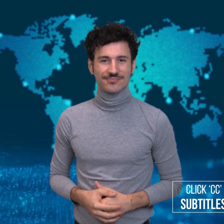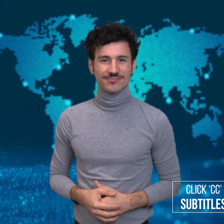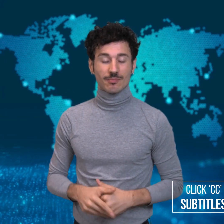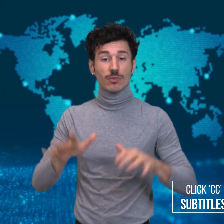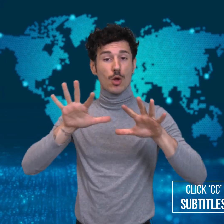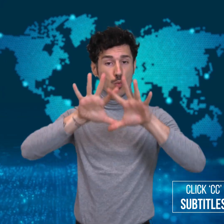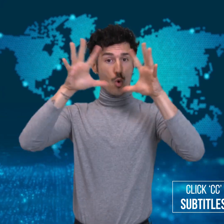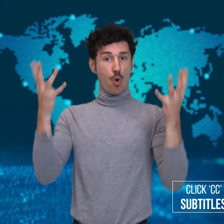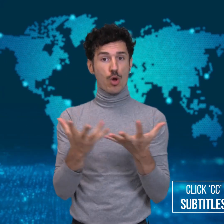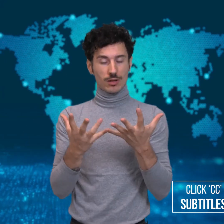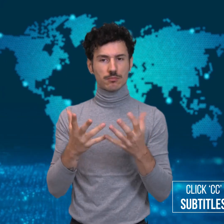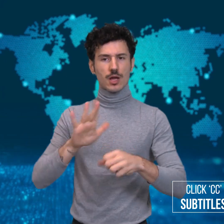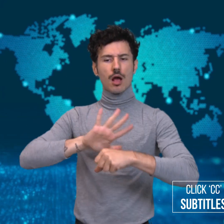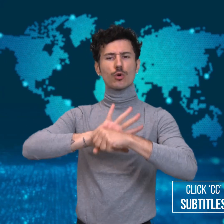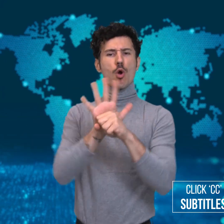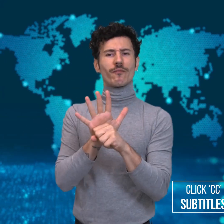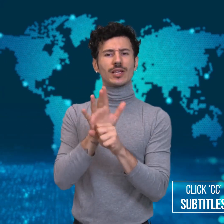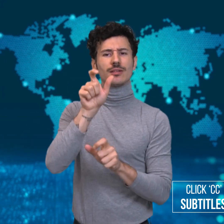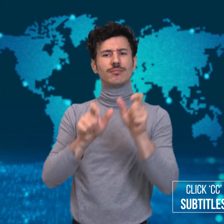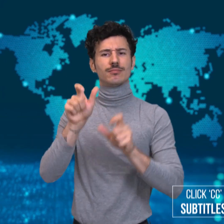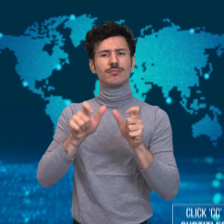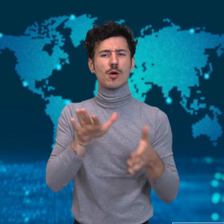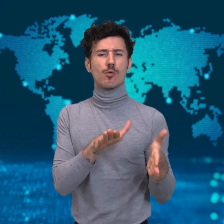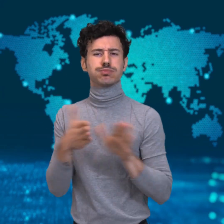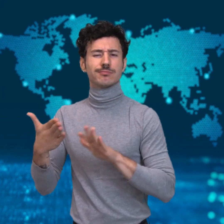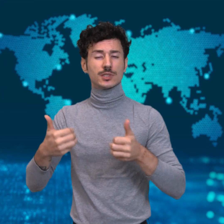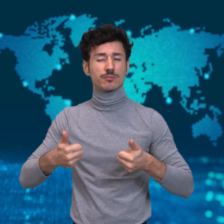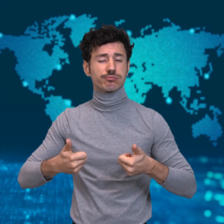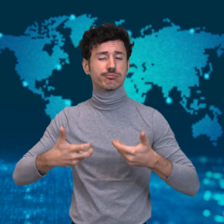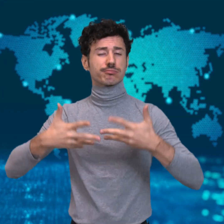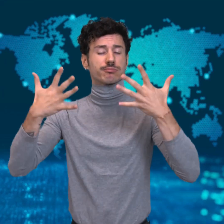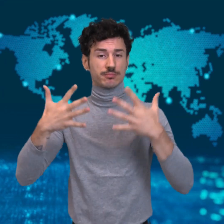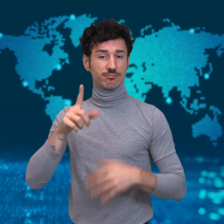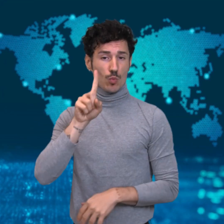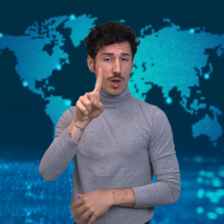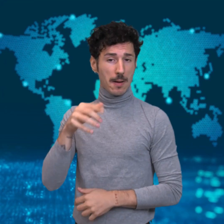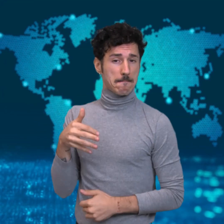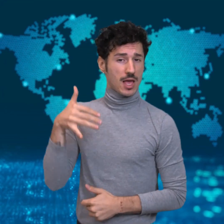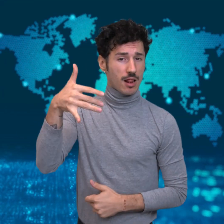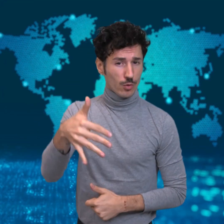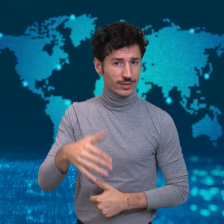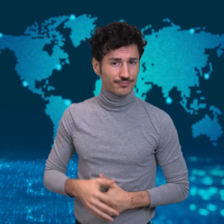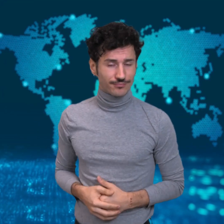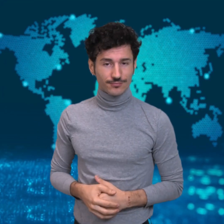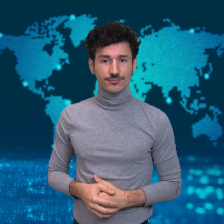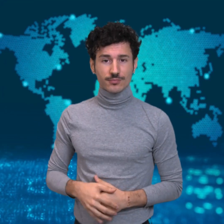COVID-19 death toll hits 1 million.